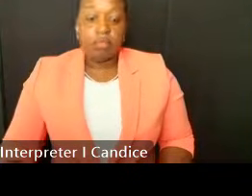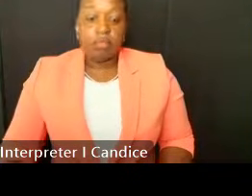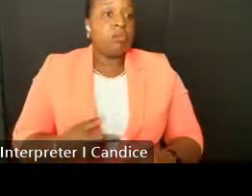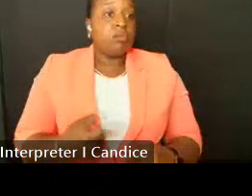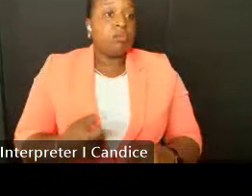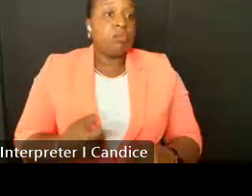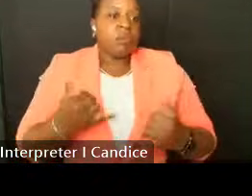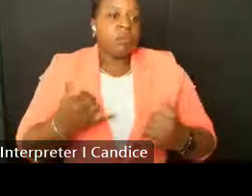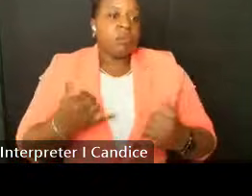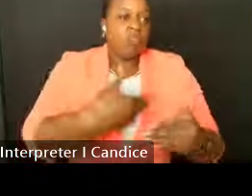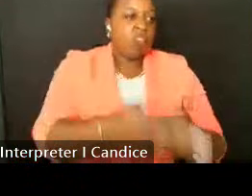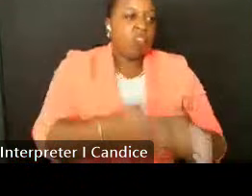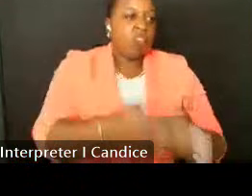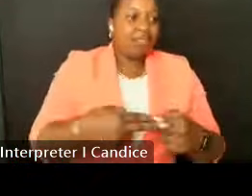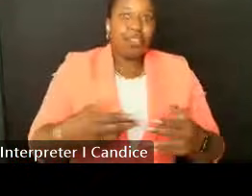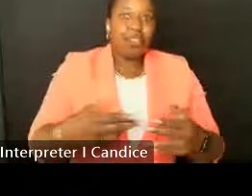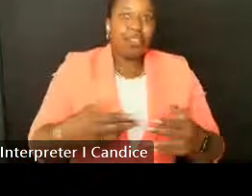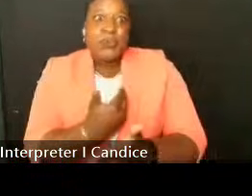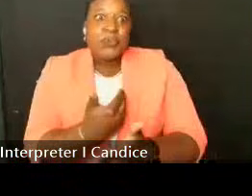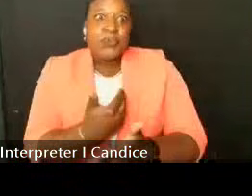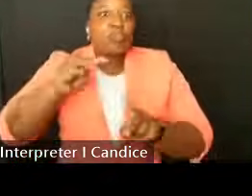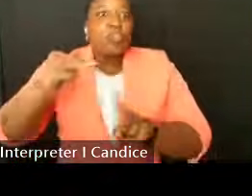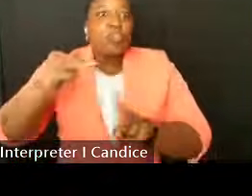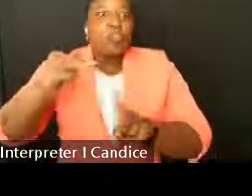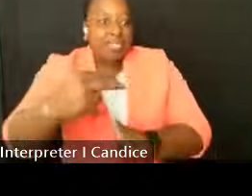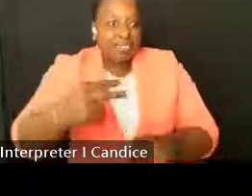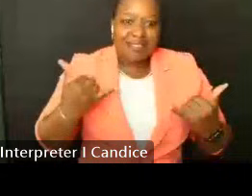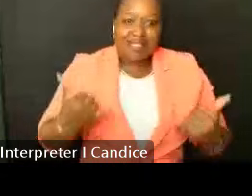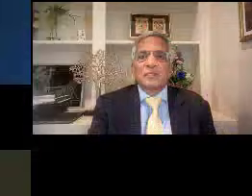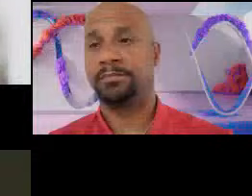bring to the table here. First, I'd like to introduce Dr. Krishnamurti,